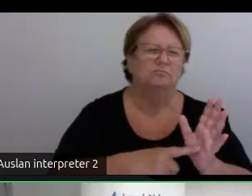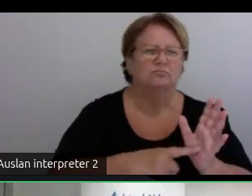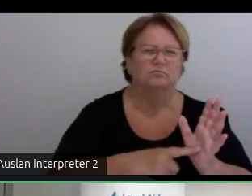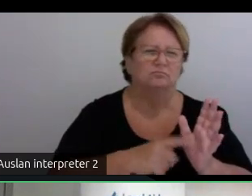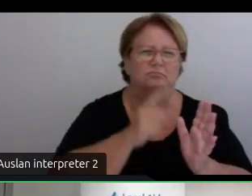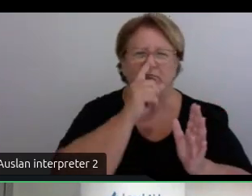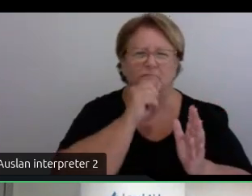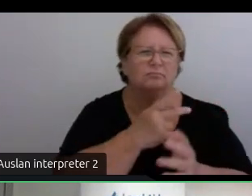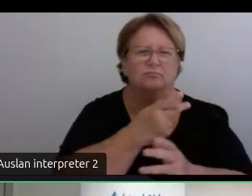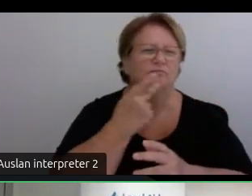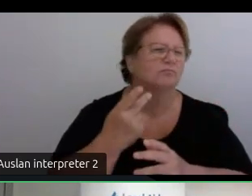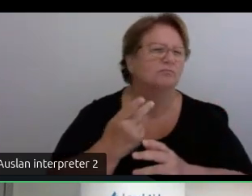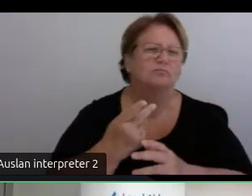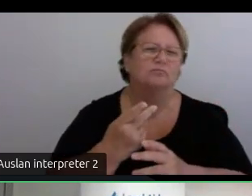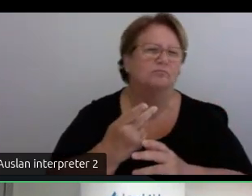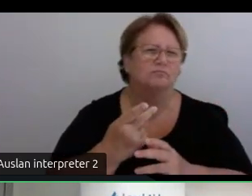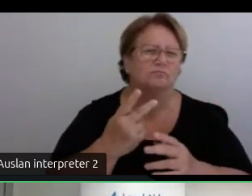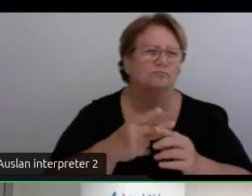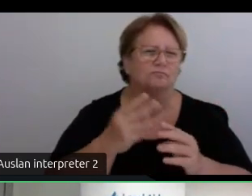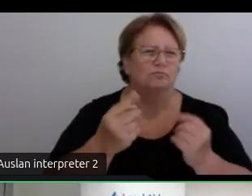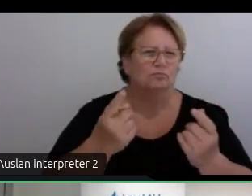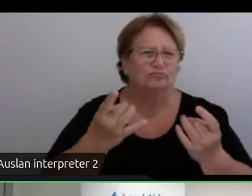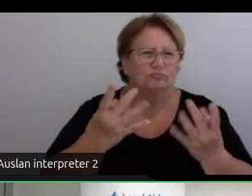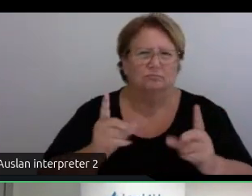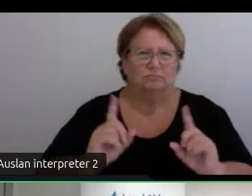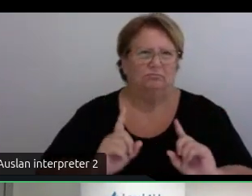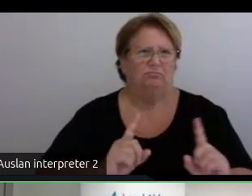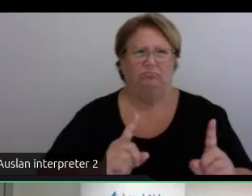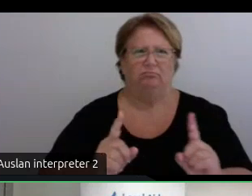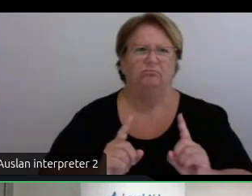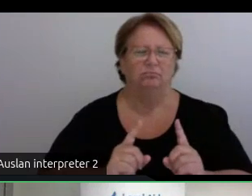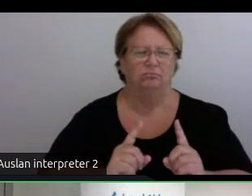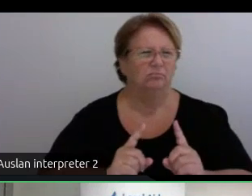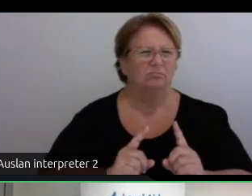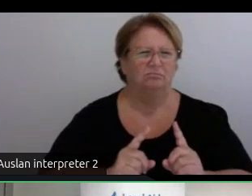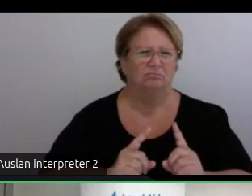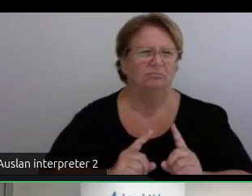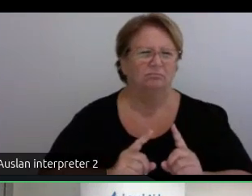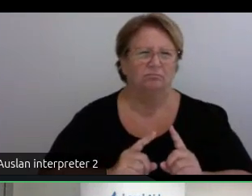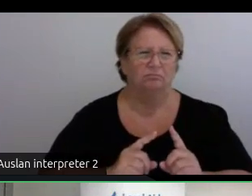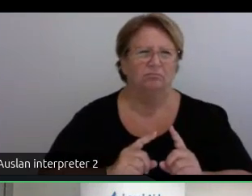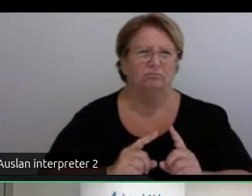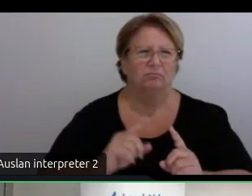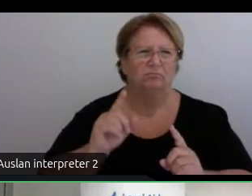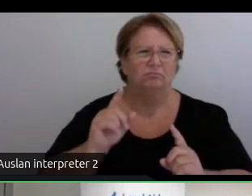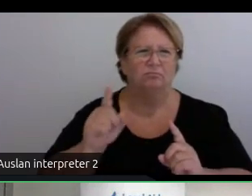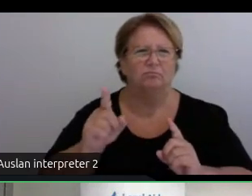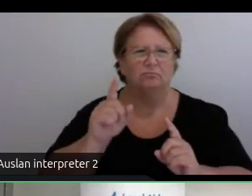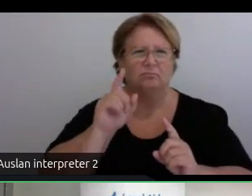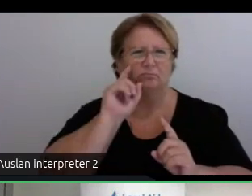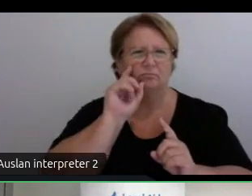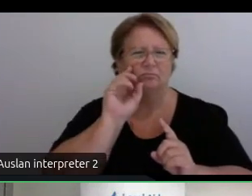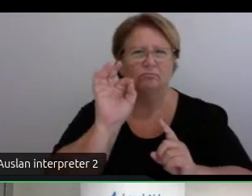can be very daunting for somebody who is gone through all of that and who isn't going to look